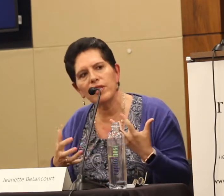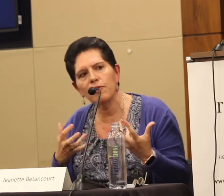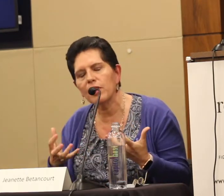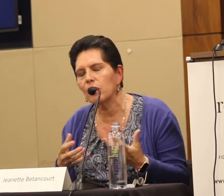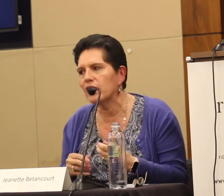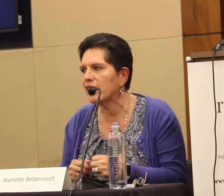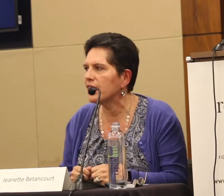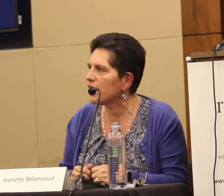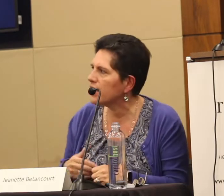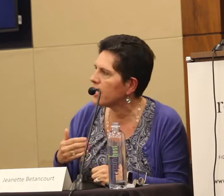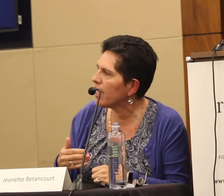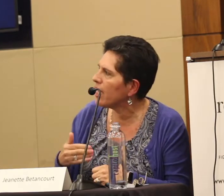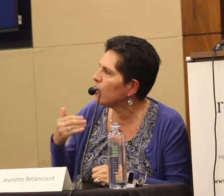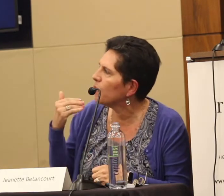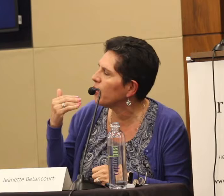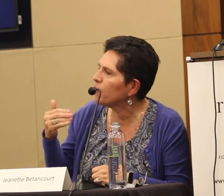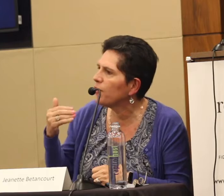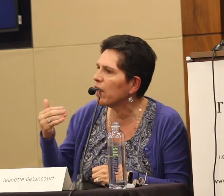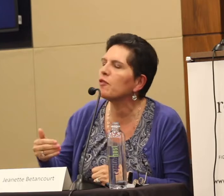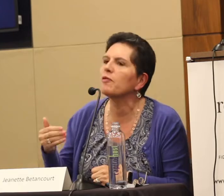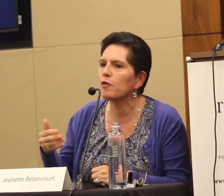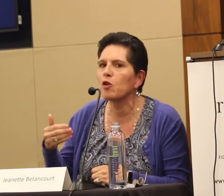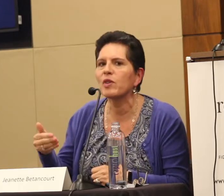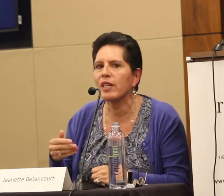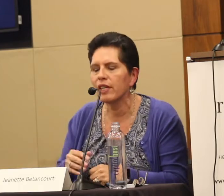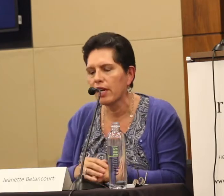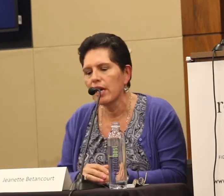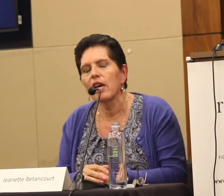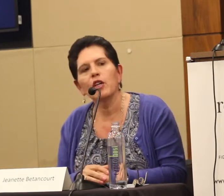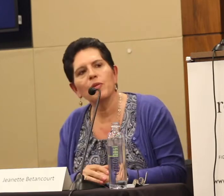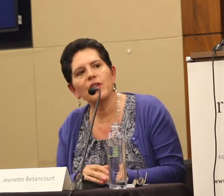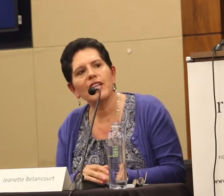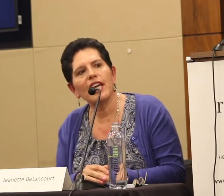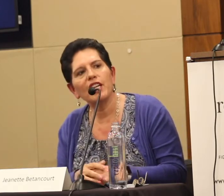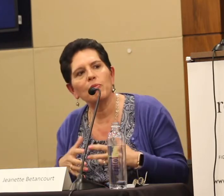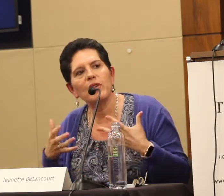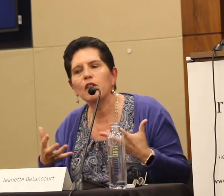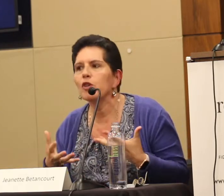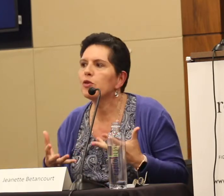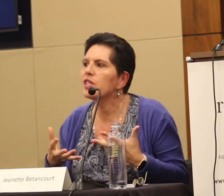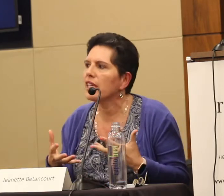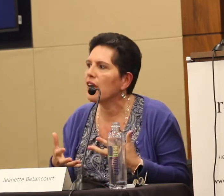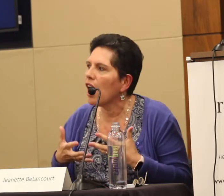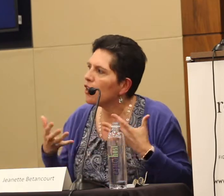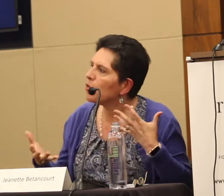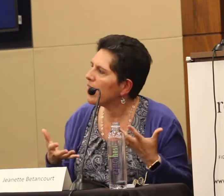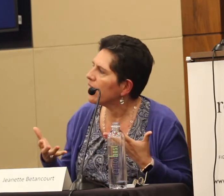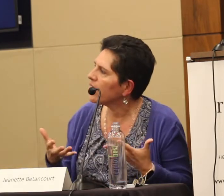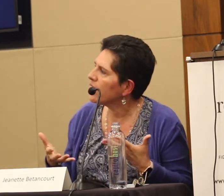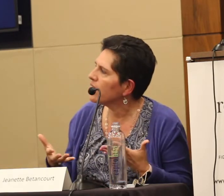difficulties let's say in being very verbally communicating but using other